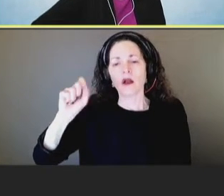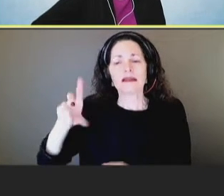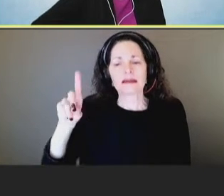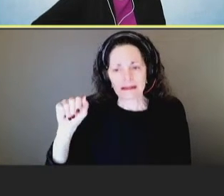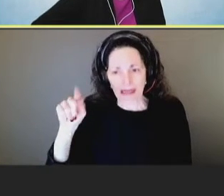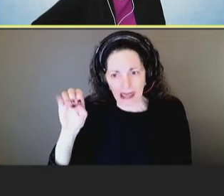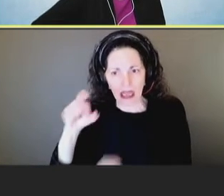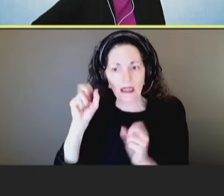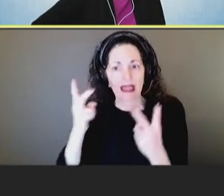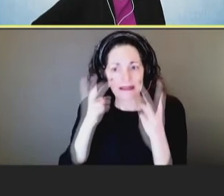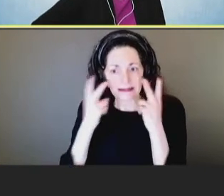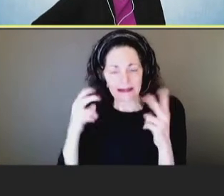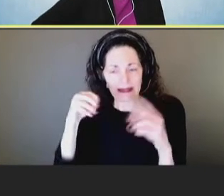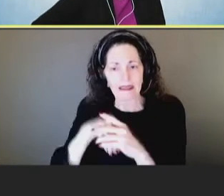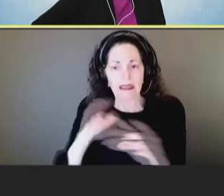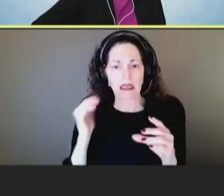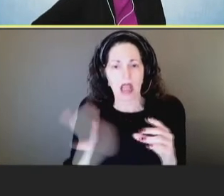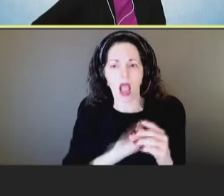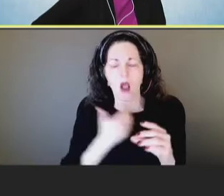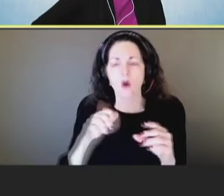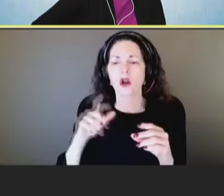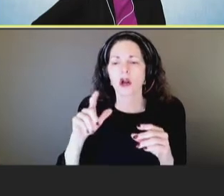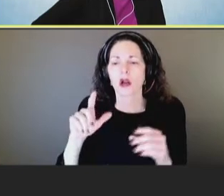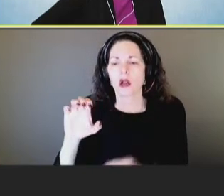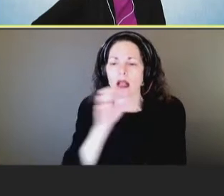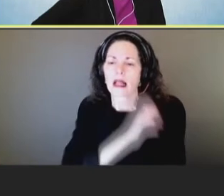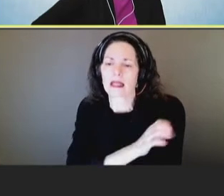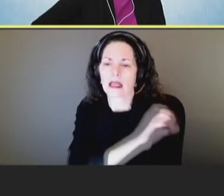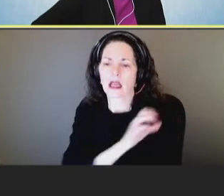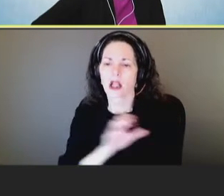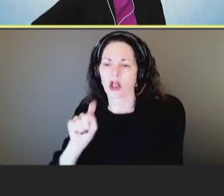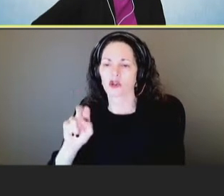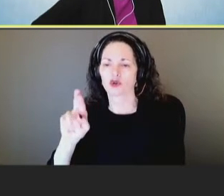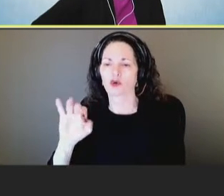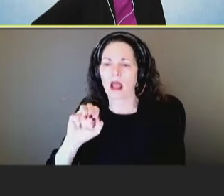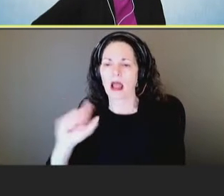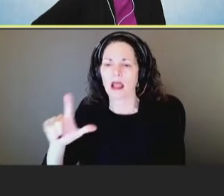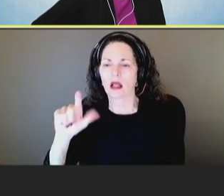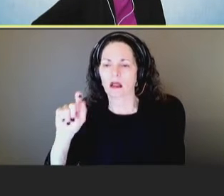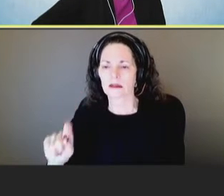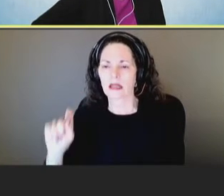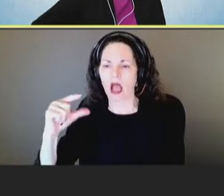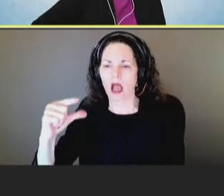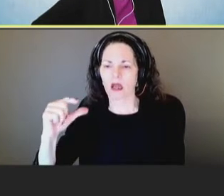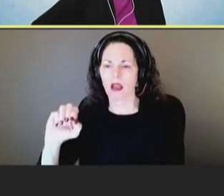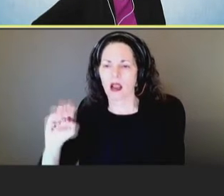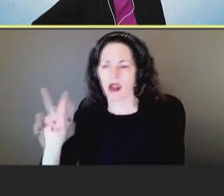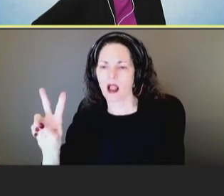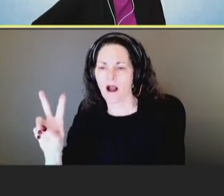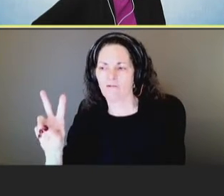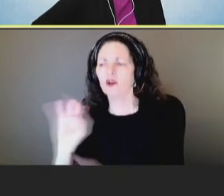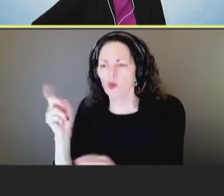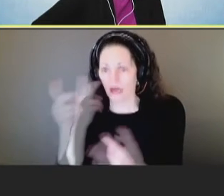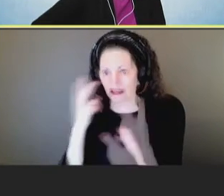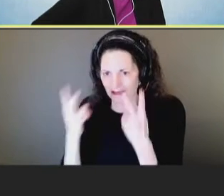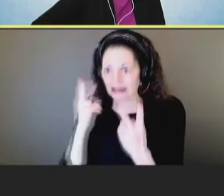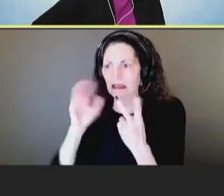on ClinicalTrials.gov. So, the first study I just want to highlight is a -- this is a study looking